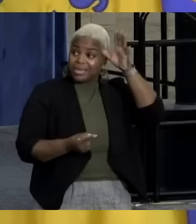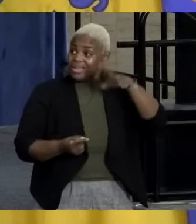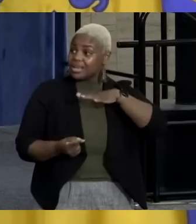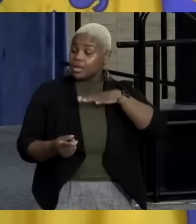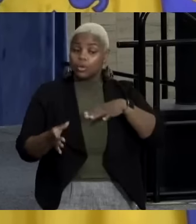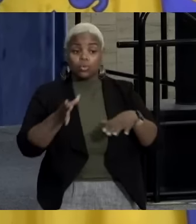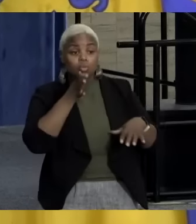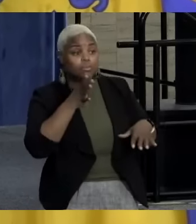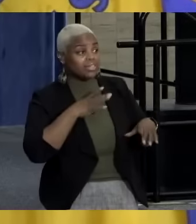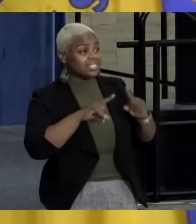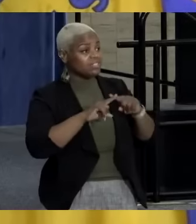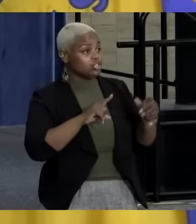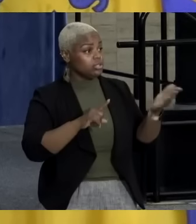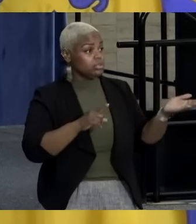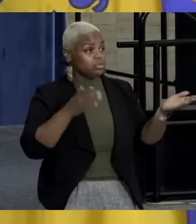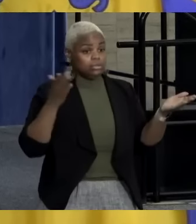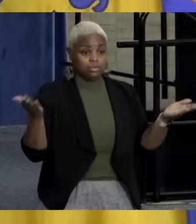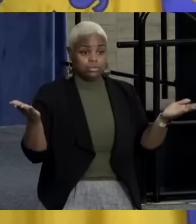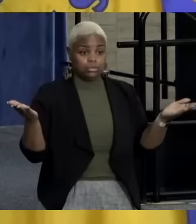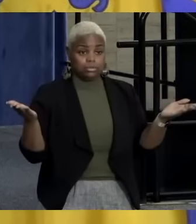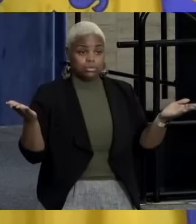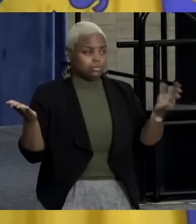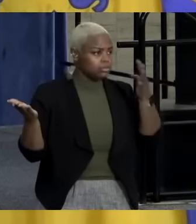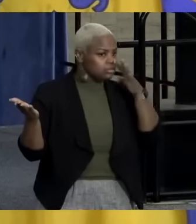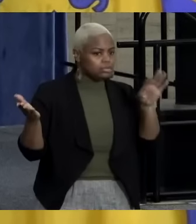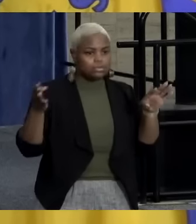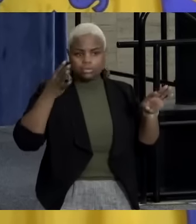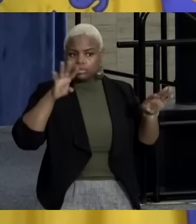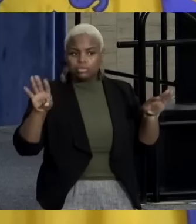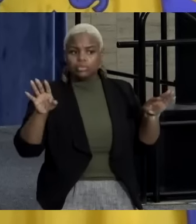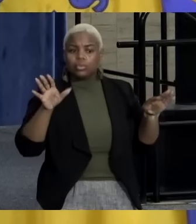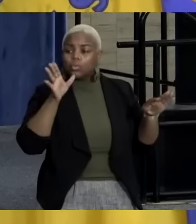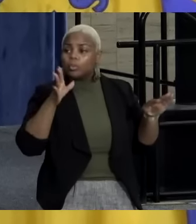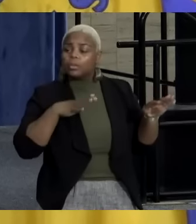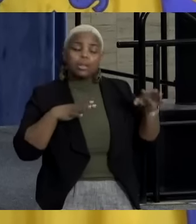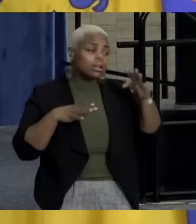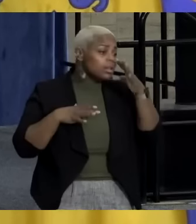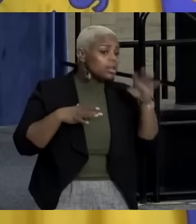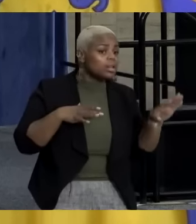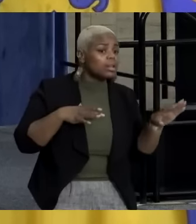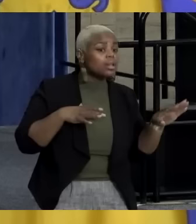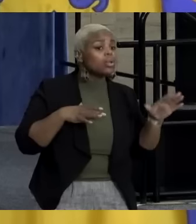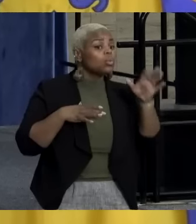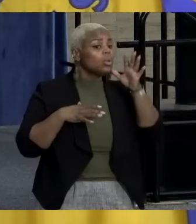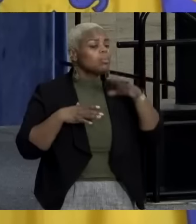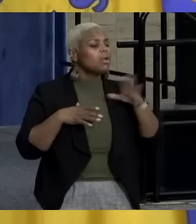The unique physiological changes and needs of women have either been steamrolled or ignored.